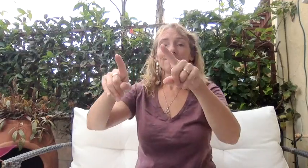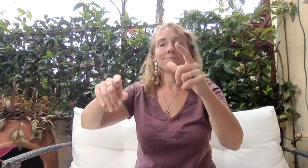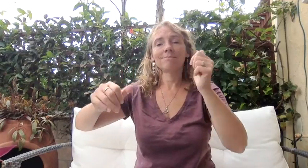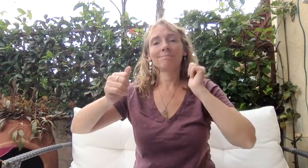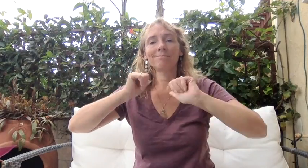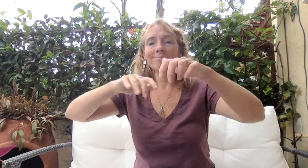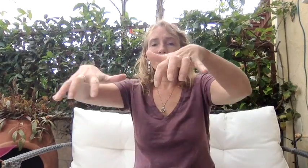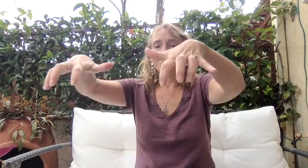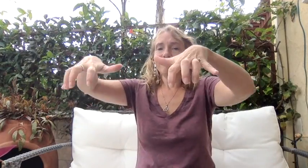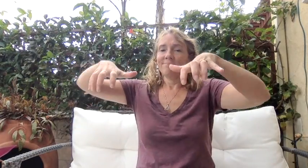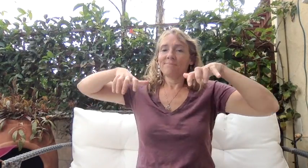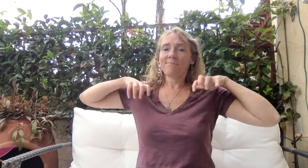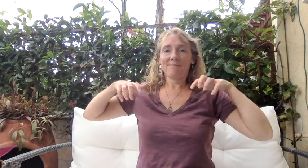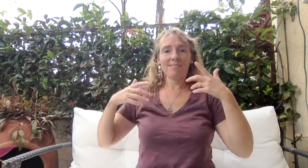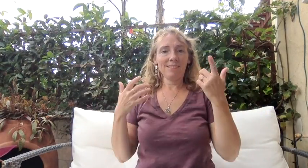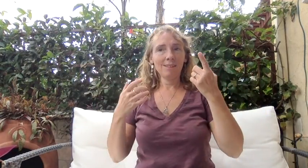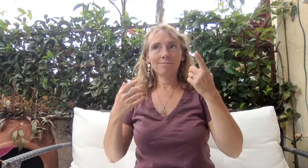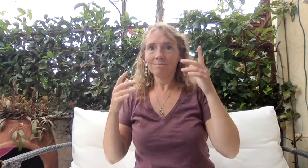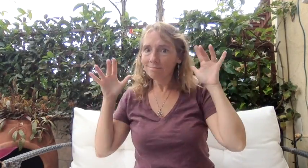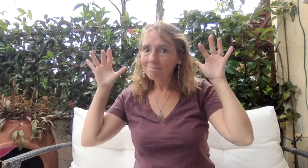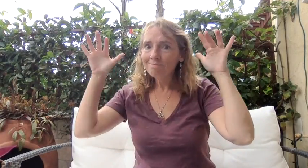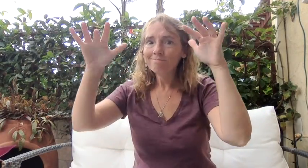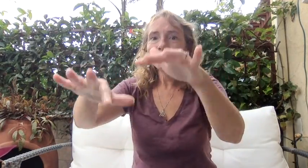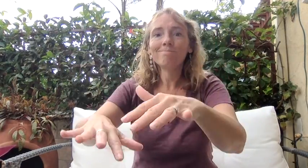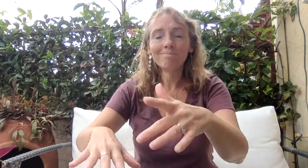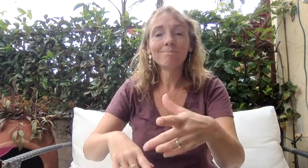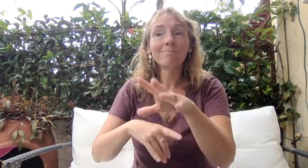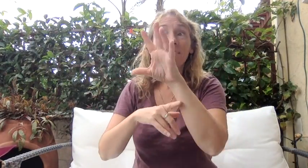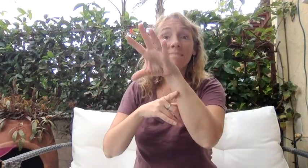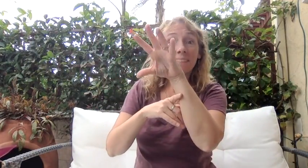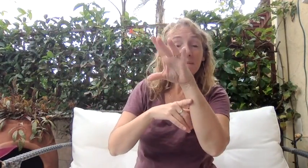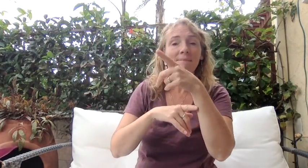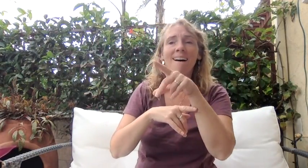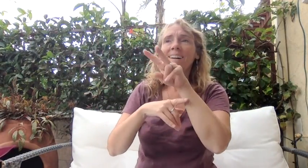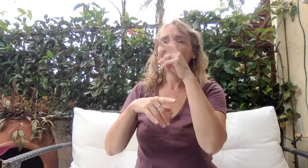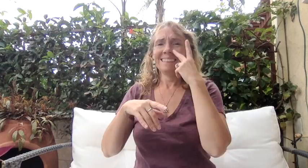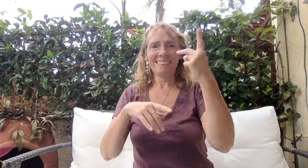And let me explain why often are academic. Rally is held in